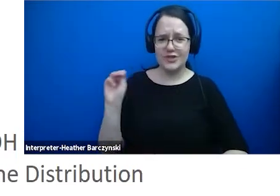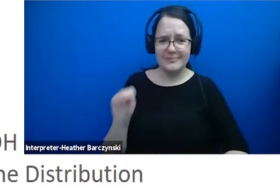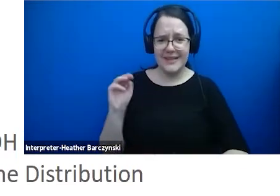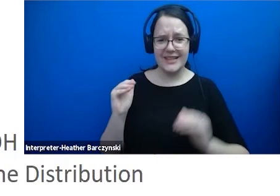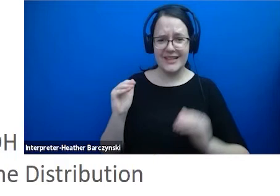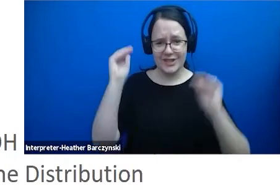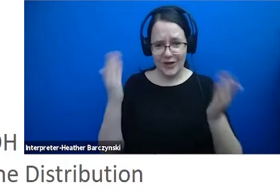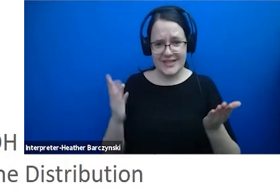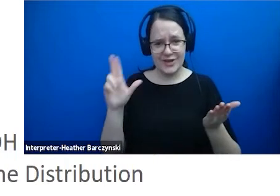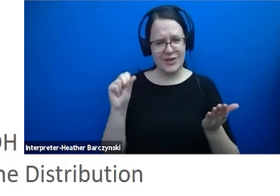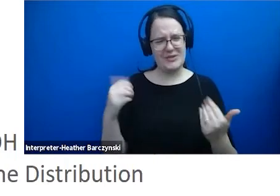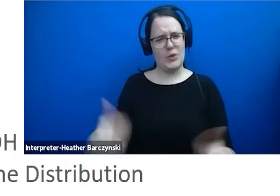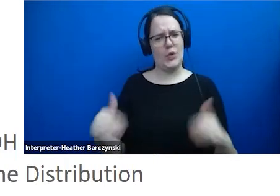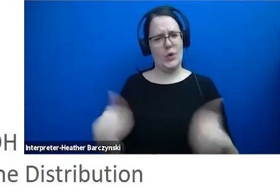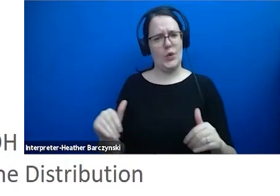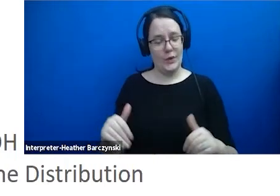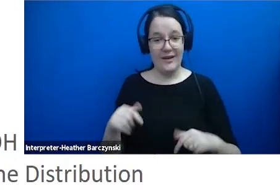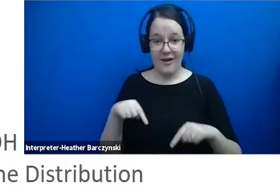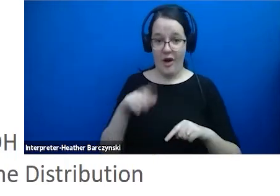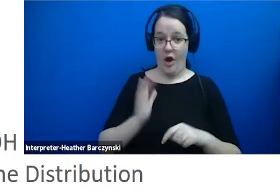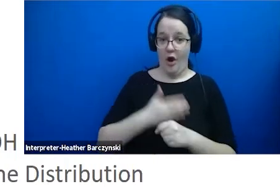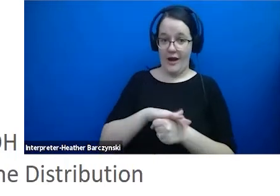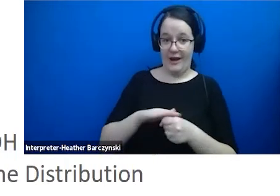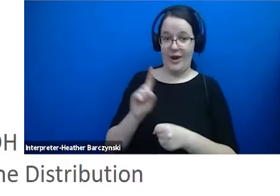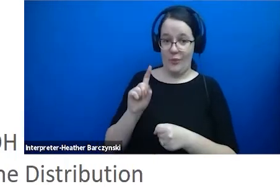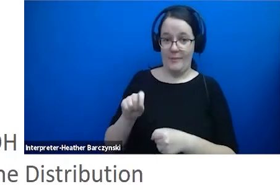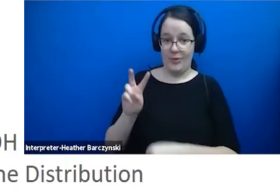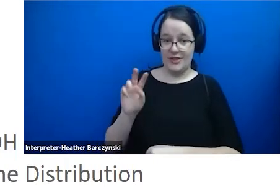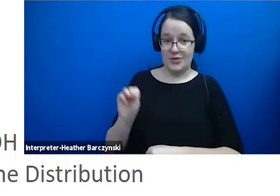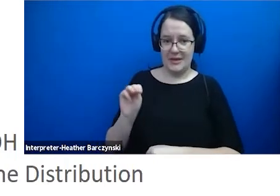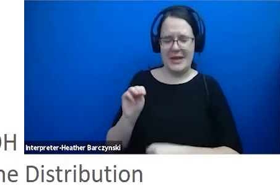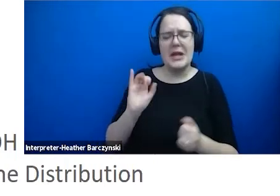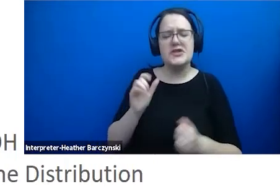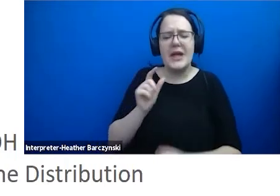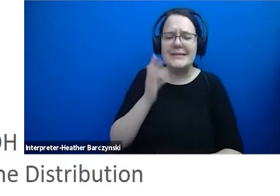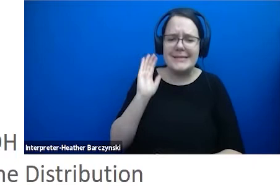and in our region it's 1.2 million which is tiny by comparison but the problems are the